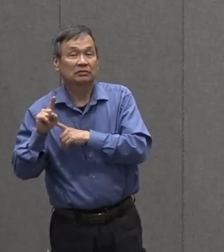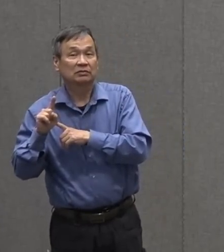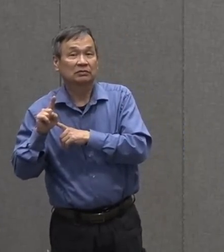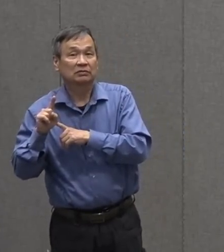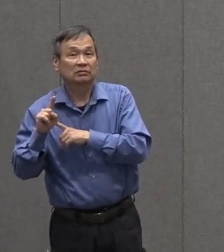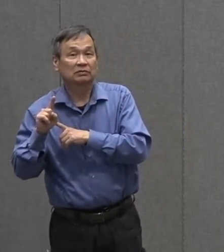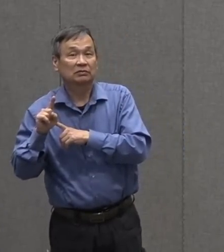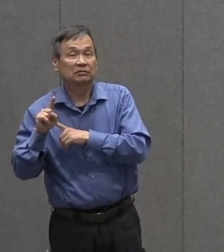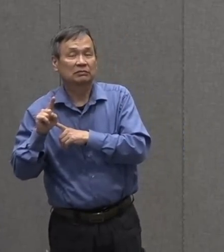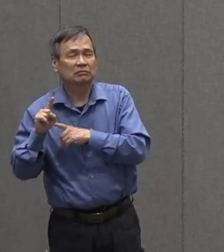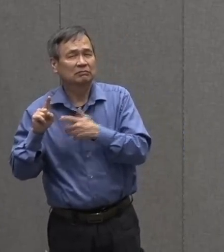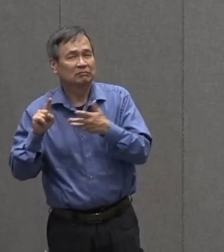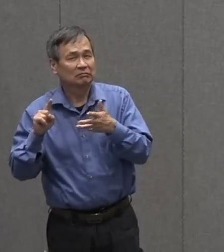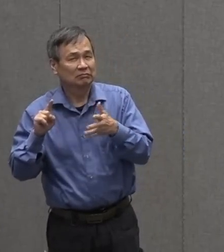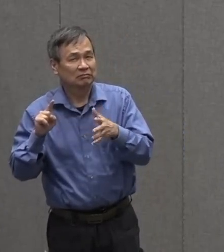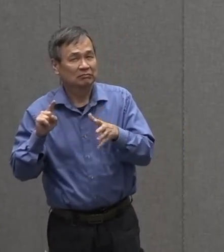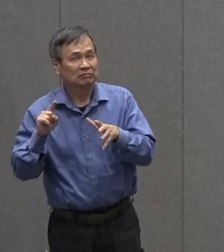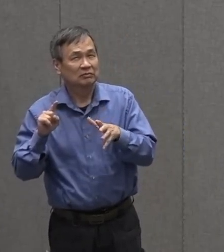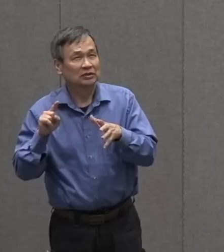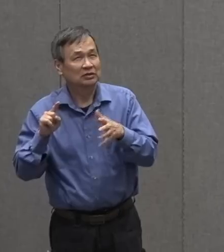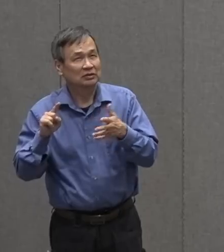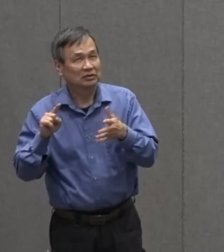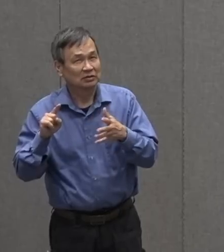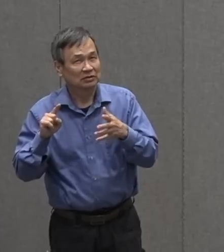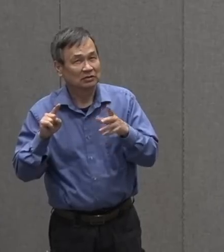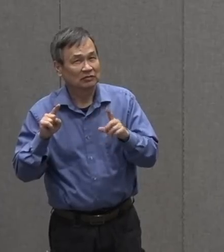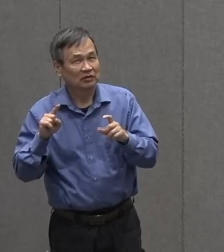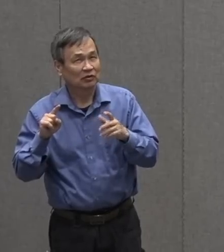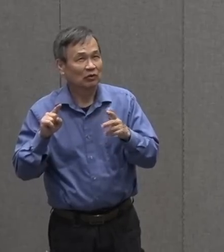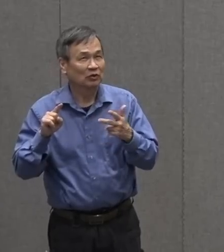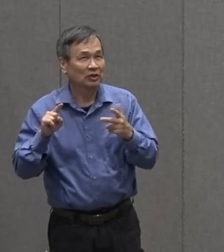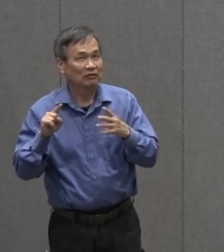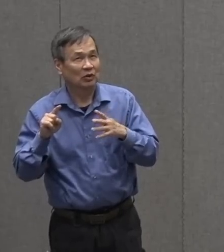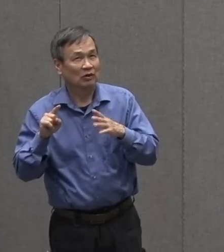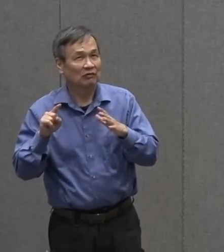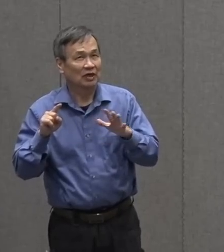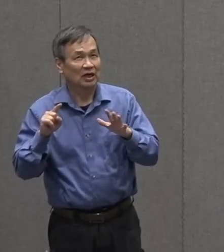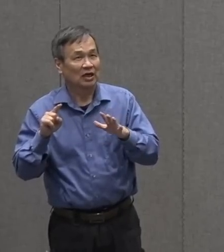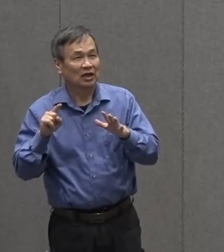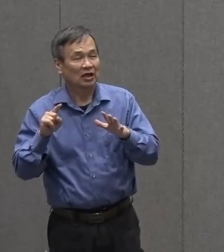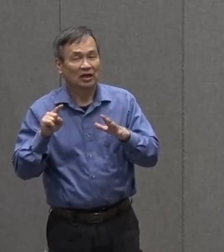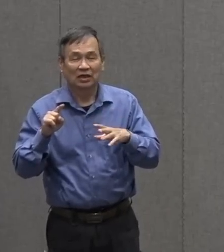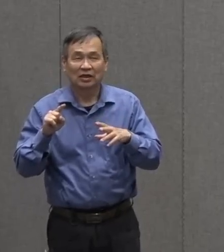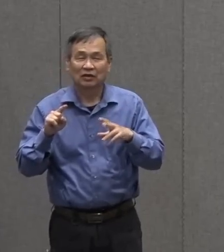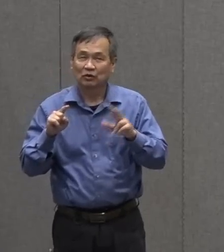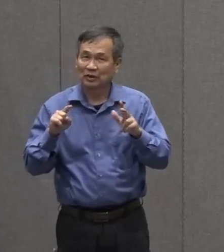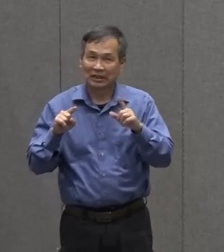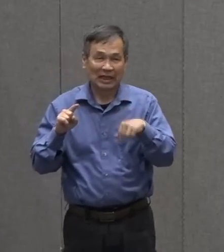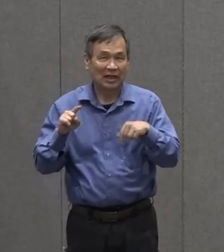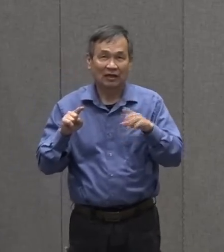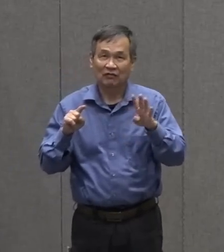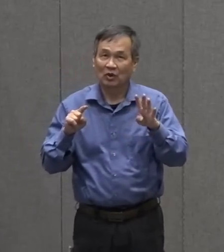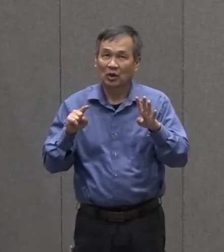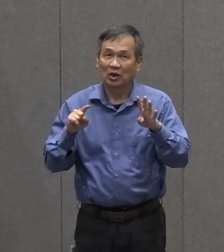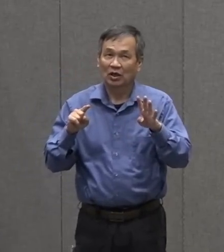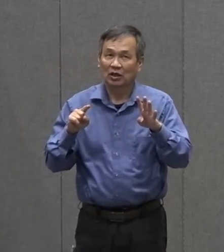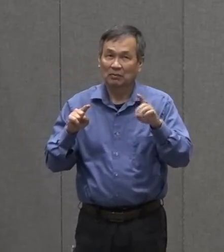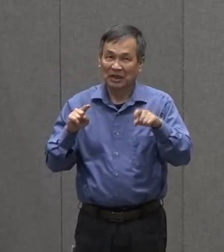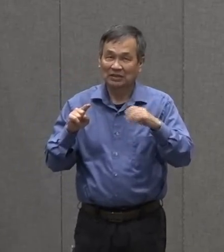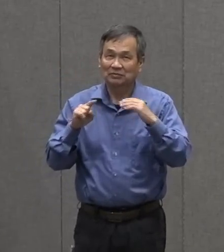All right, two can't go into three. Four plus one is five. So nope, three can't go into it. Four has to be an even number.